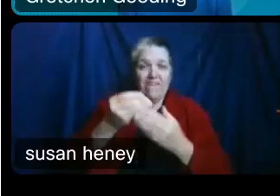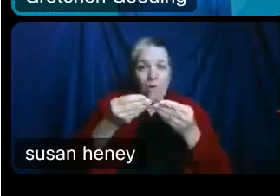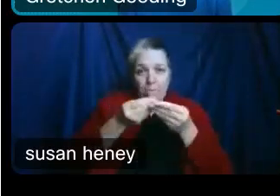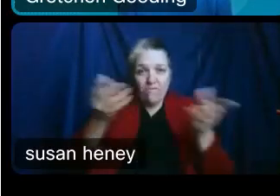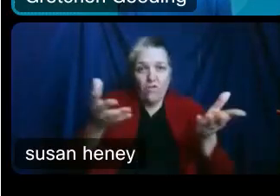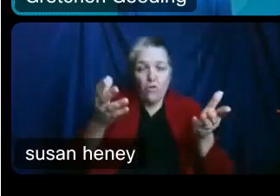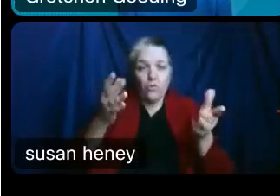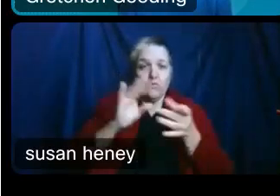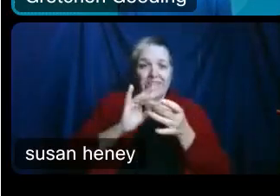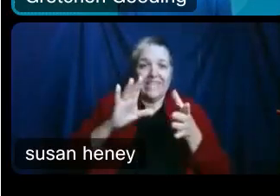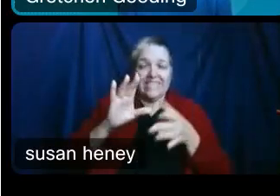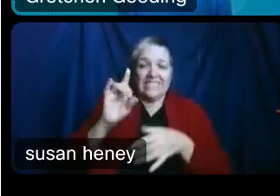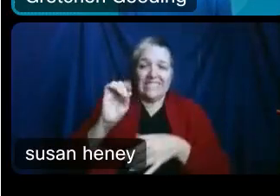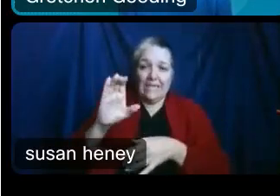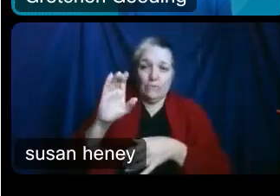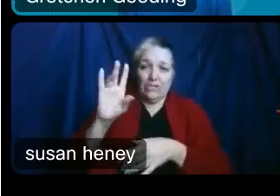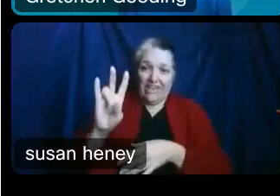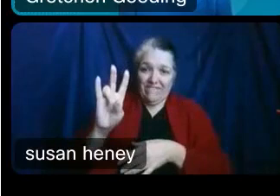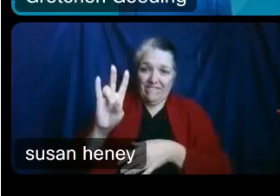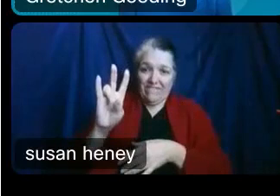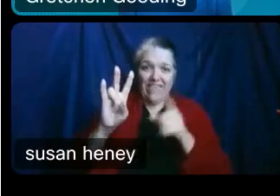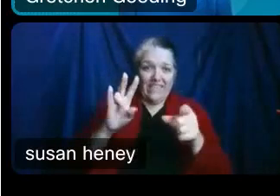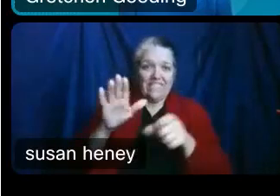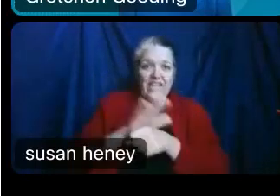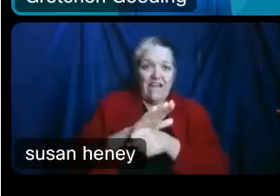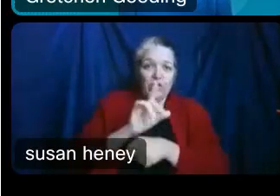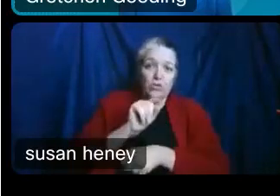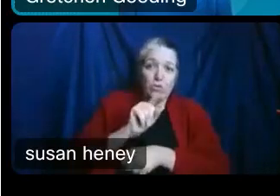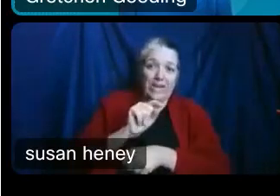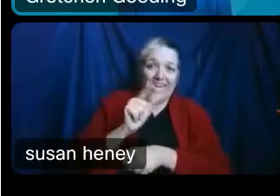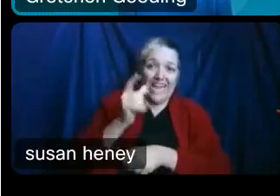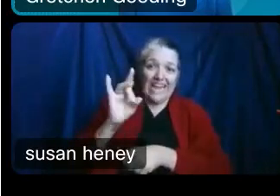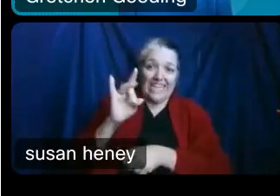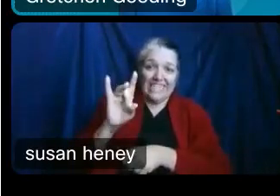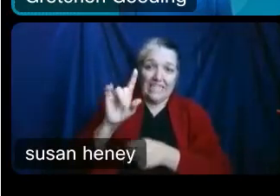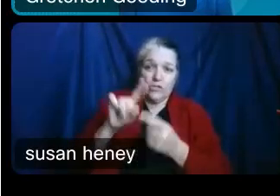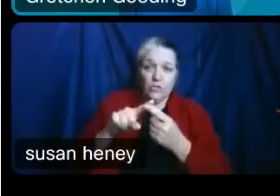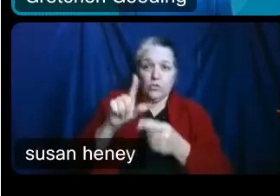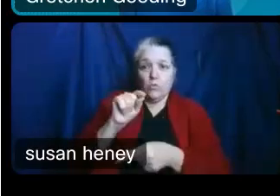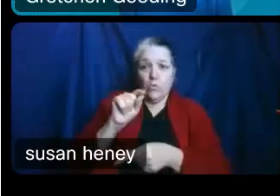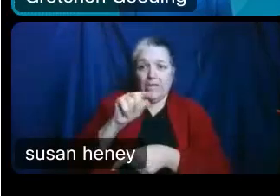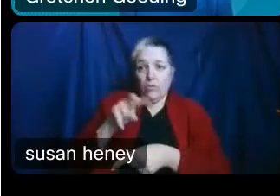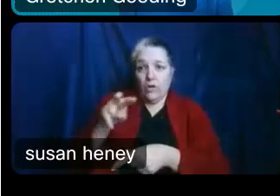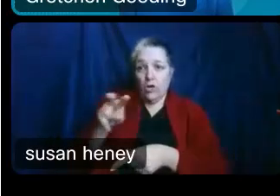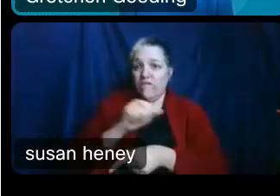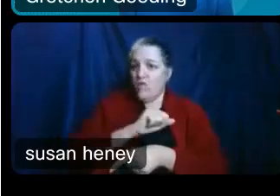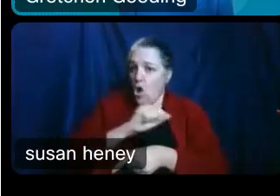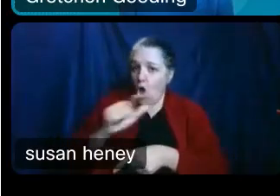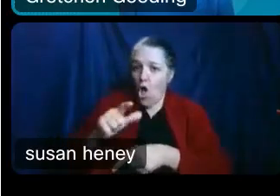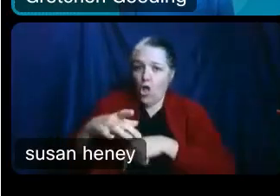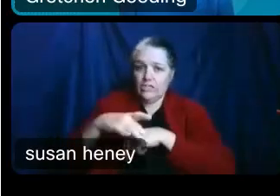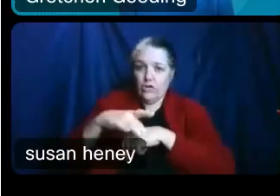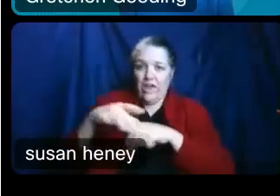cover 2018 through 2022 time period for all geographic areas. The media embargo will begin